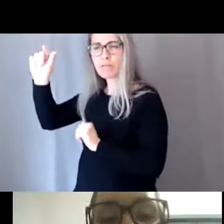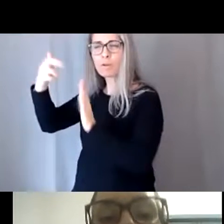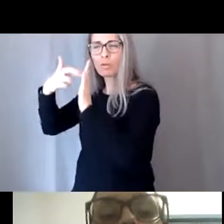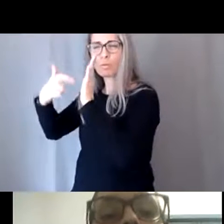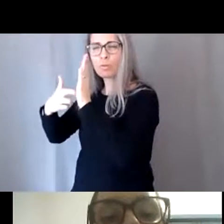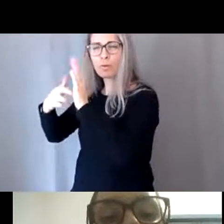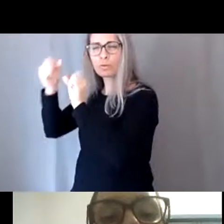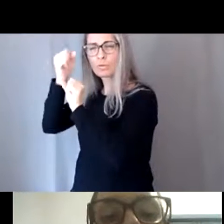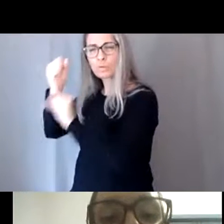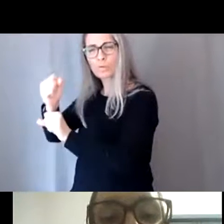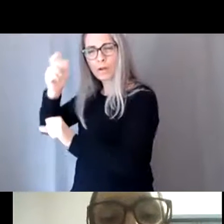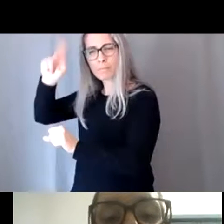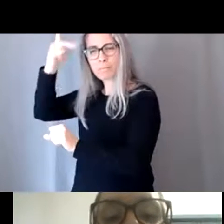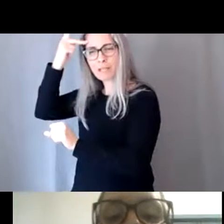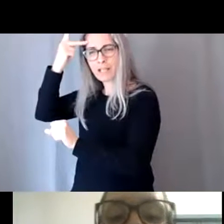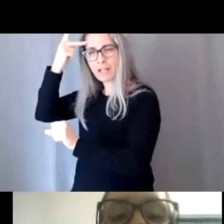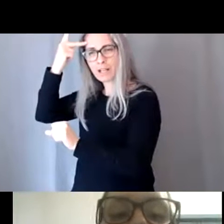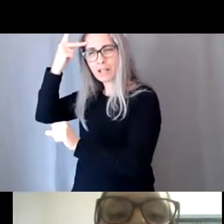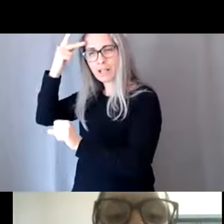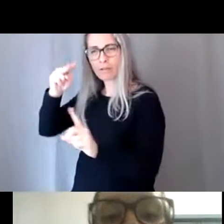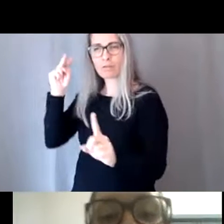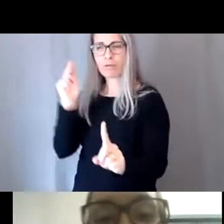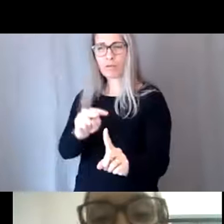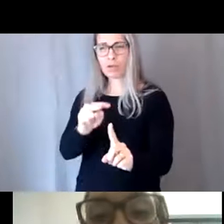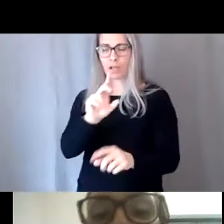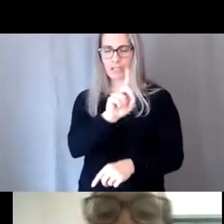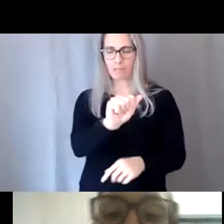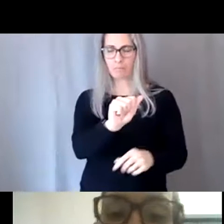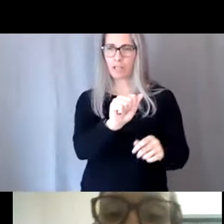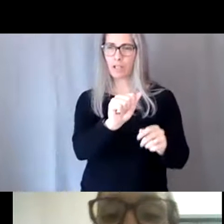at the governmental level have come to be guided by the grammars